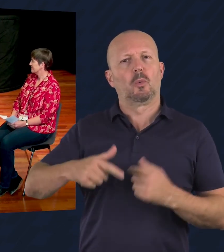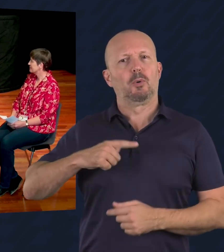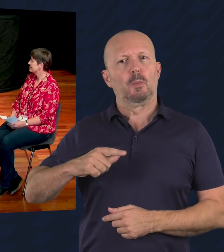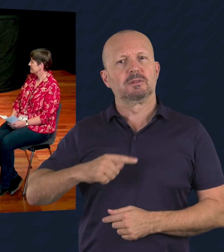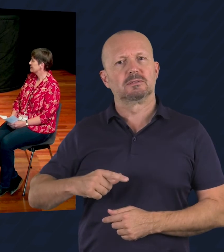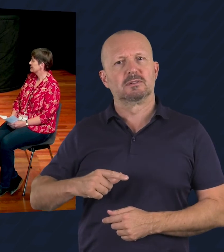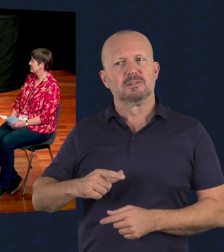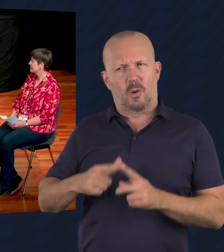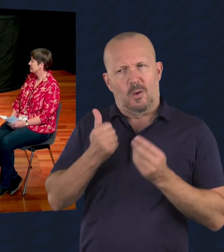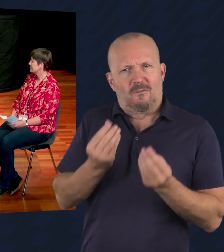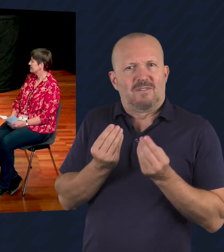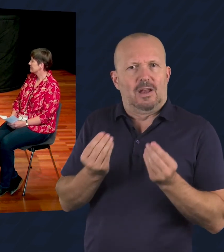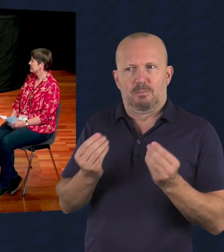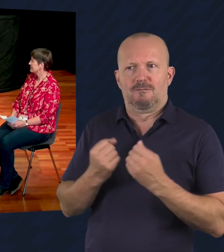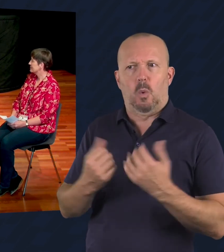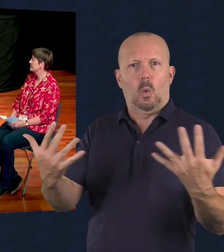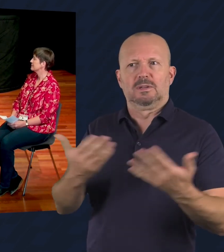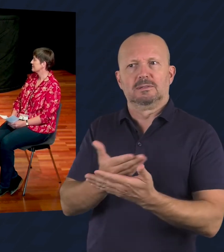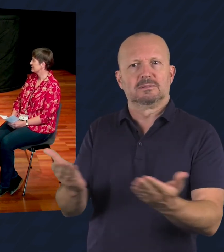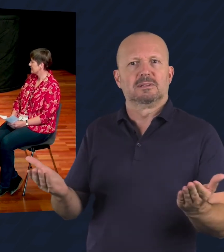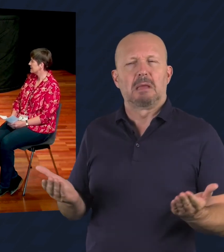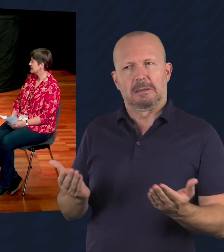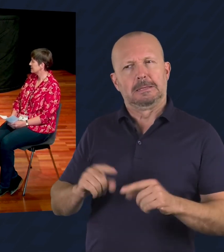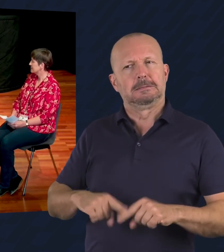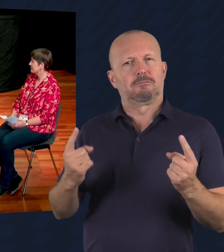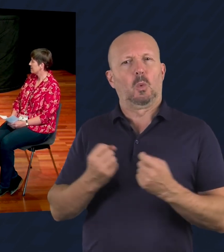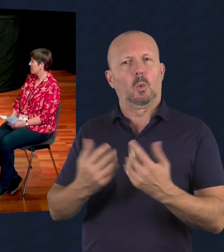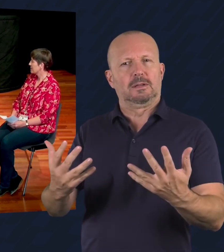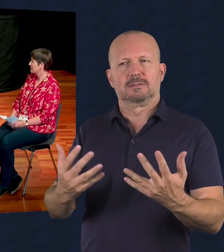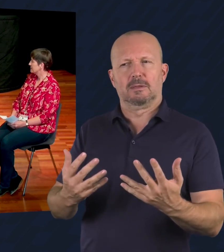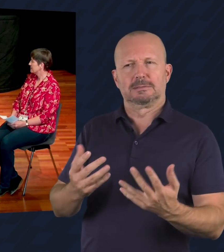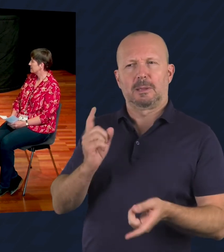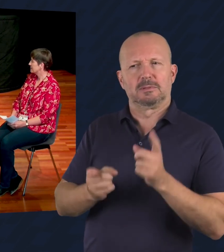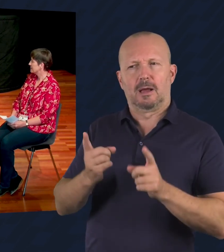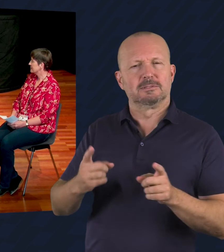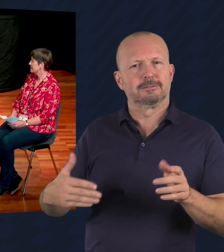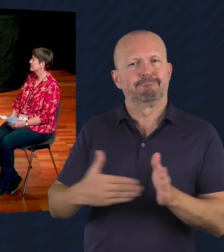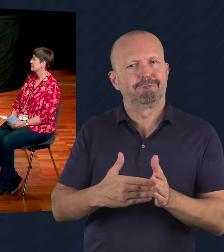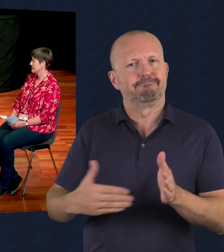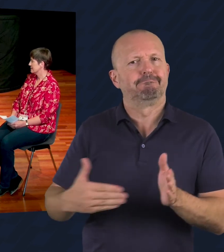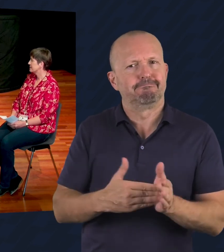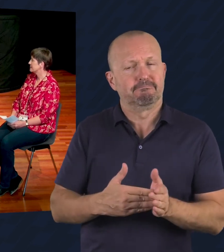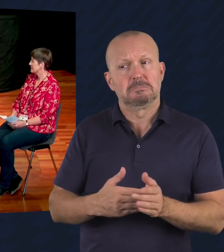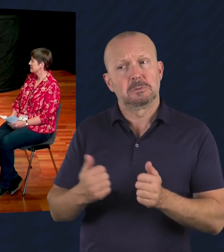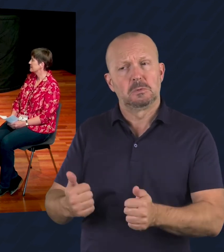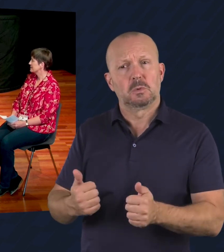and then it's going to be really valuable for our audience and for a different audience that may be we don't always get.